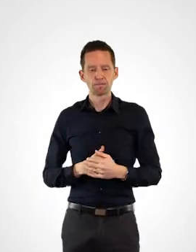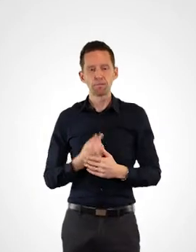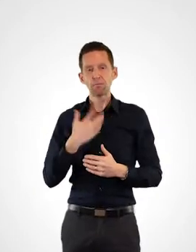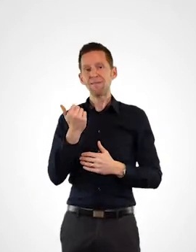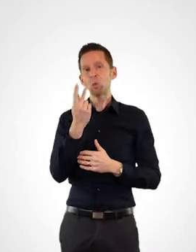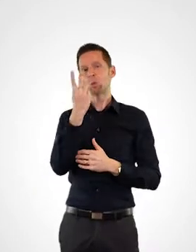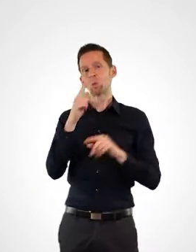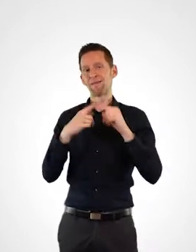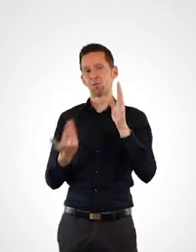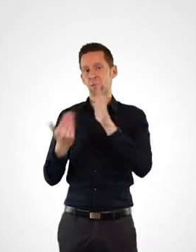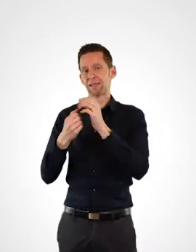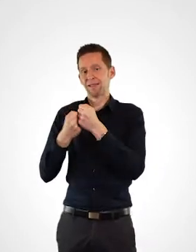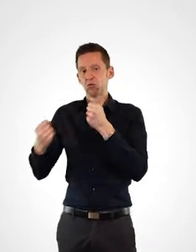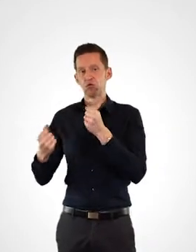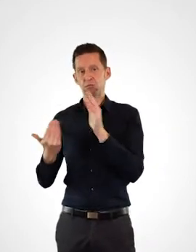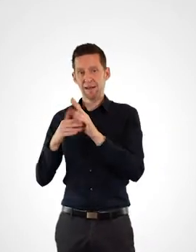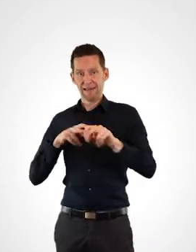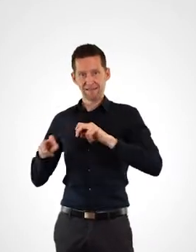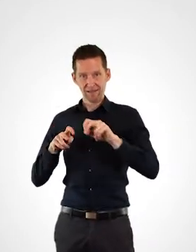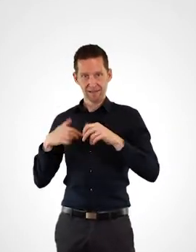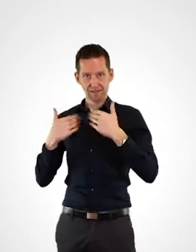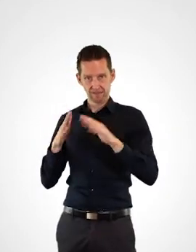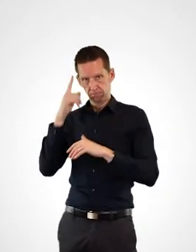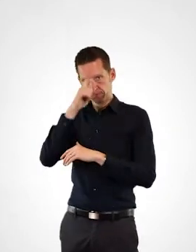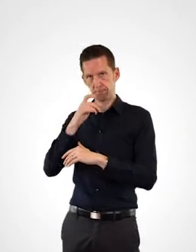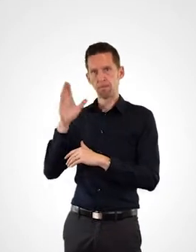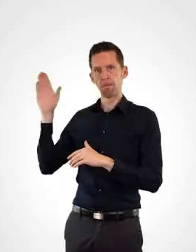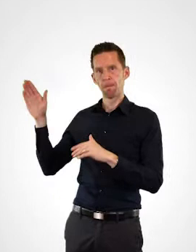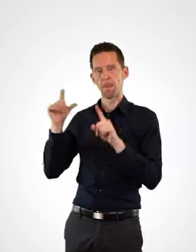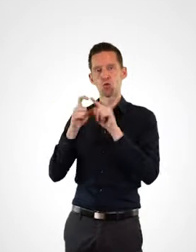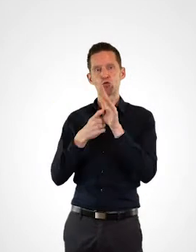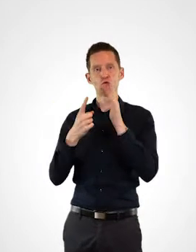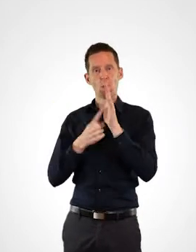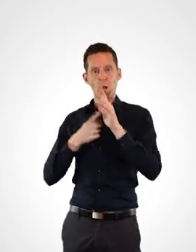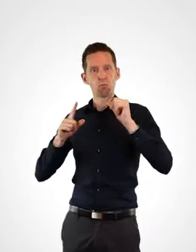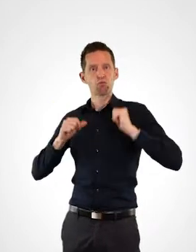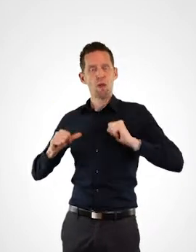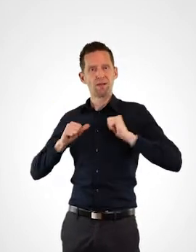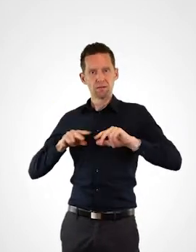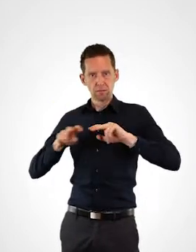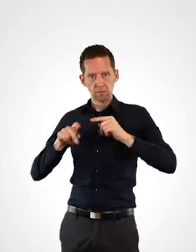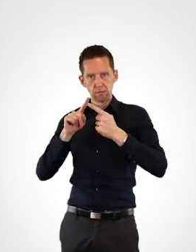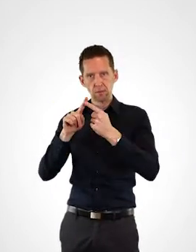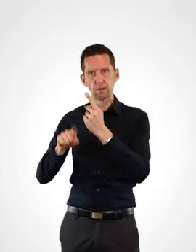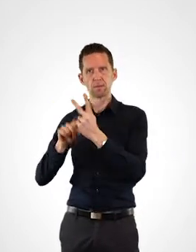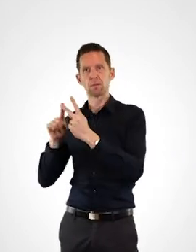We have two kinds of extension activities that we've developed, one that we call drill and practice activities